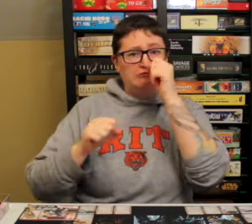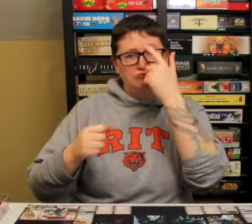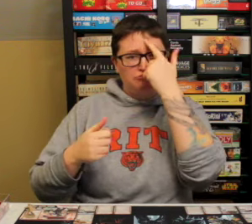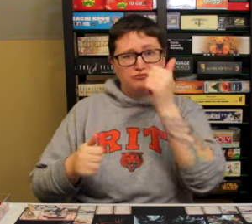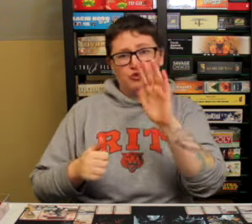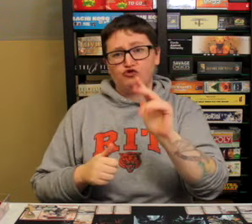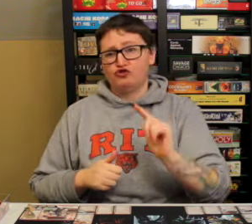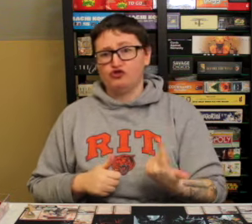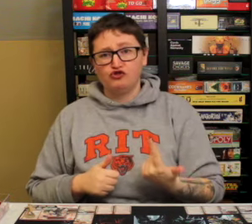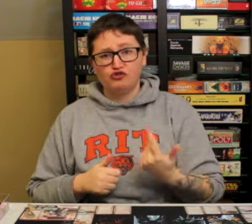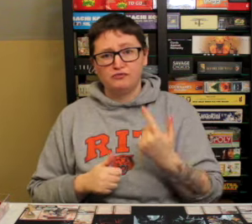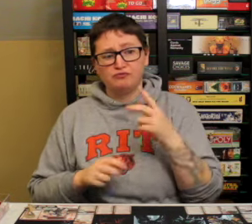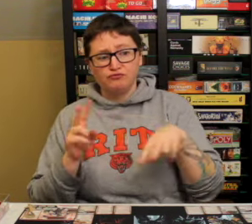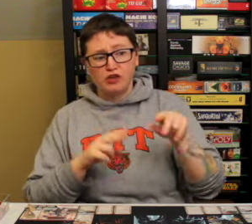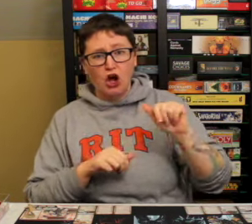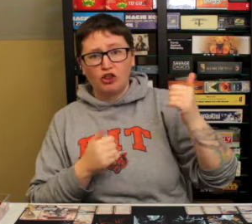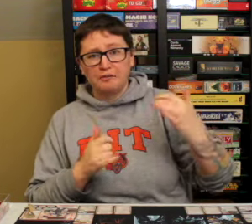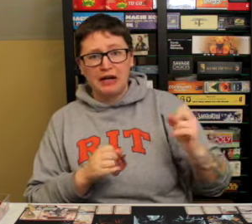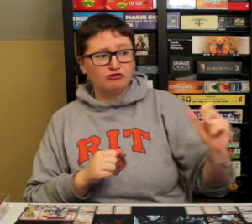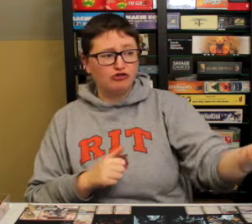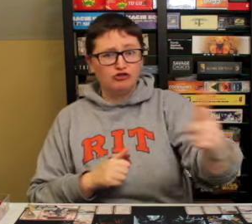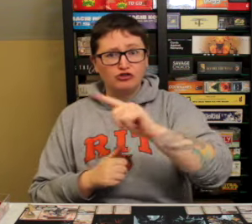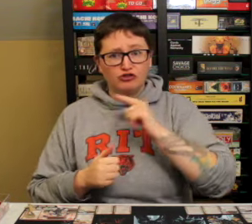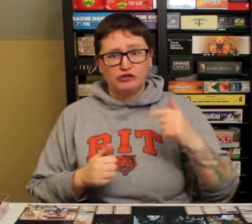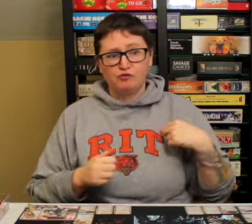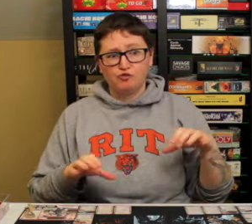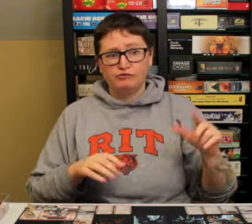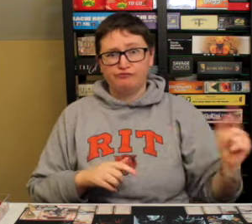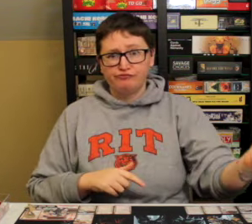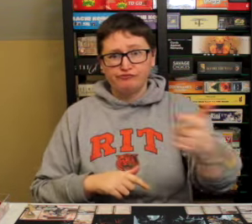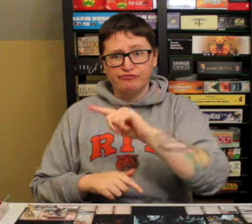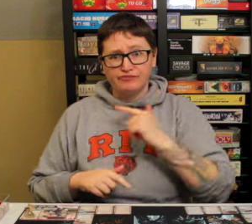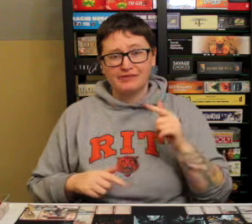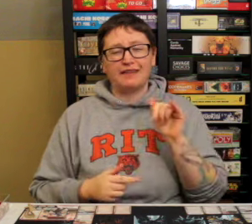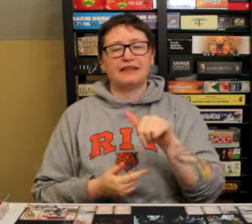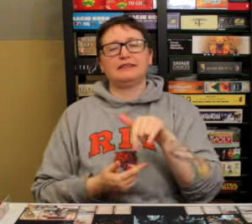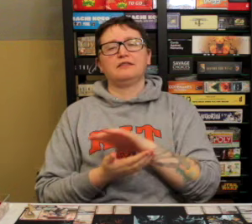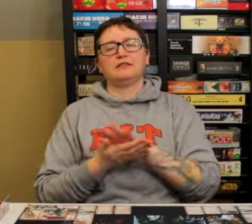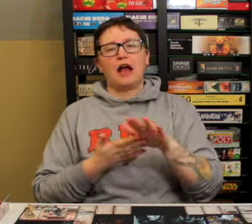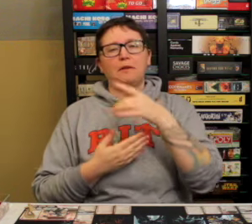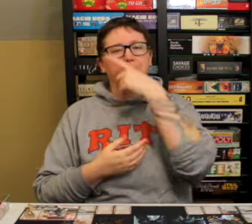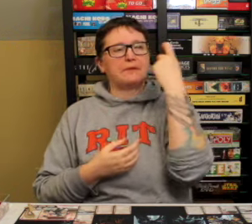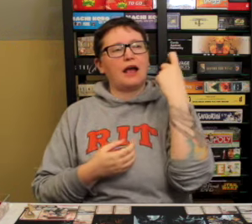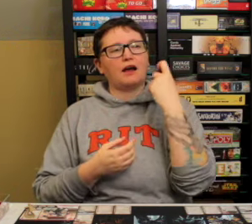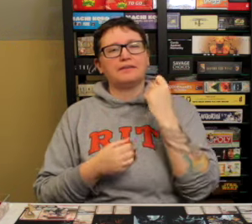and you just kind of strategize during your turn and then the other players take their turns and everyone just goes along that way.